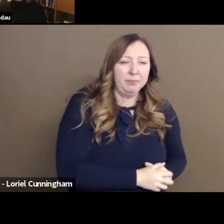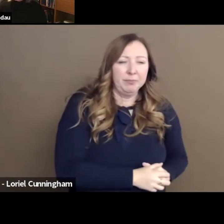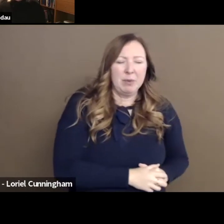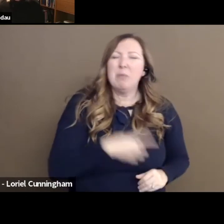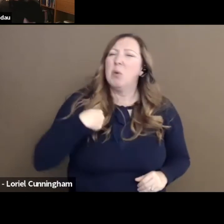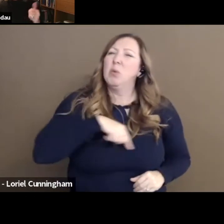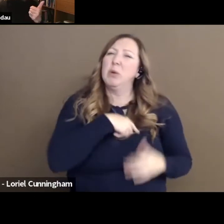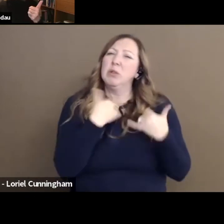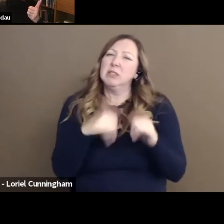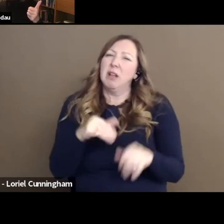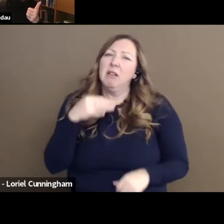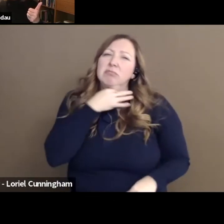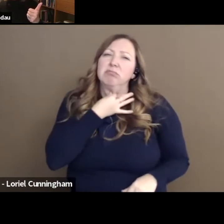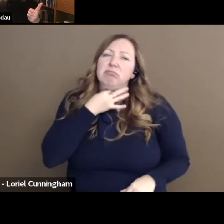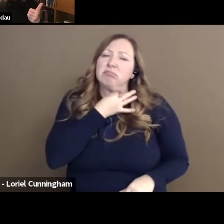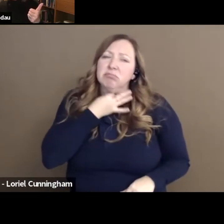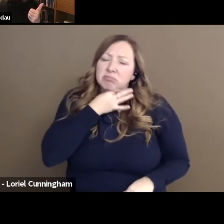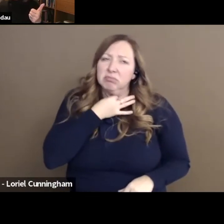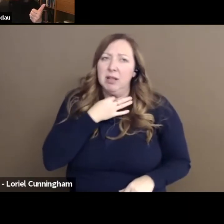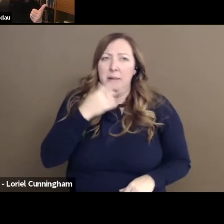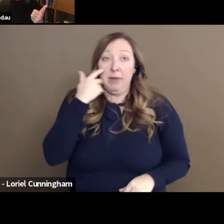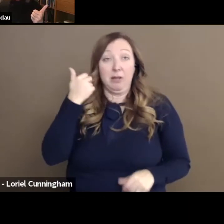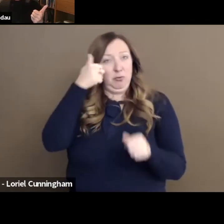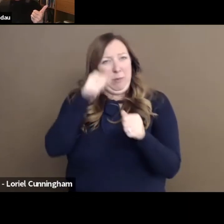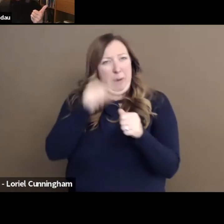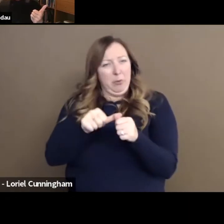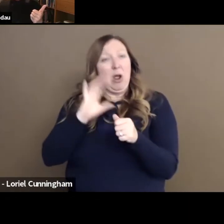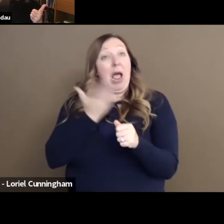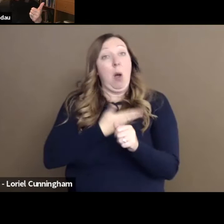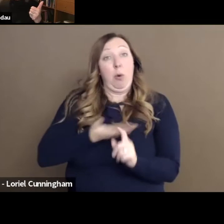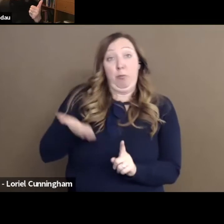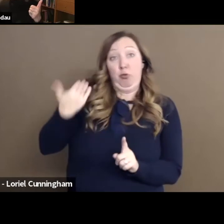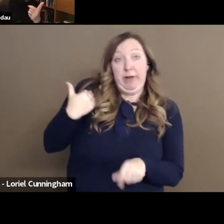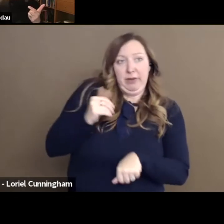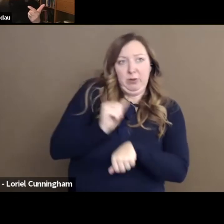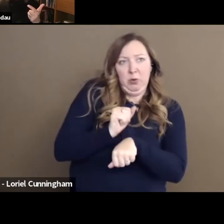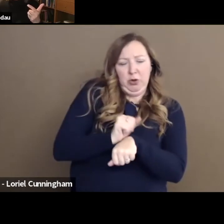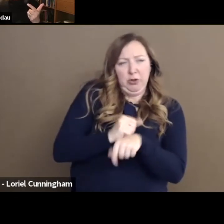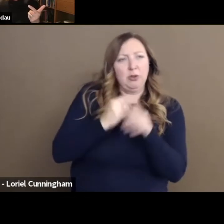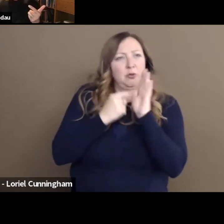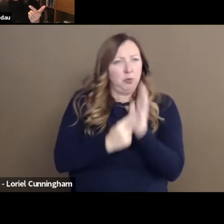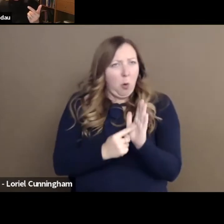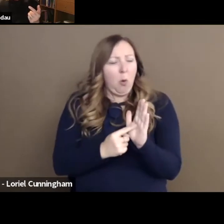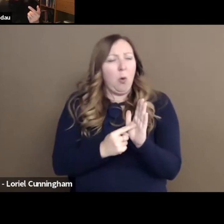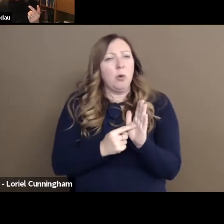showed one it was hard to use the geometry you had to make things optimal